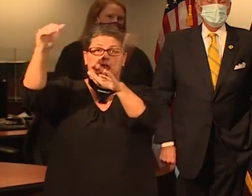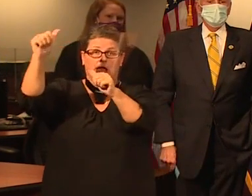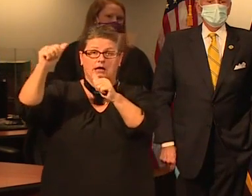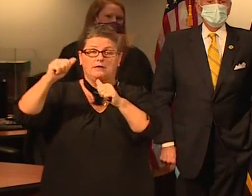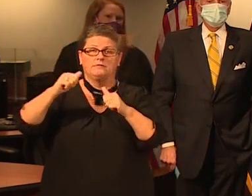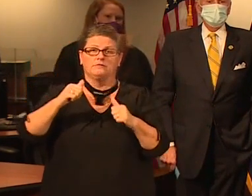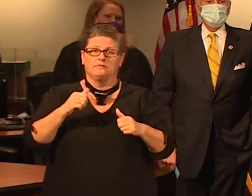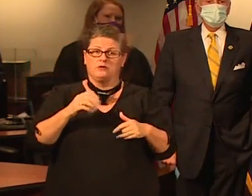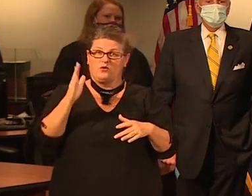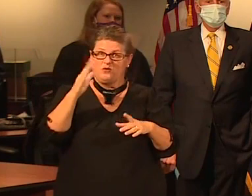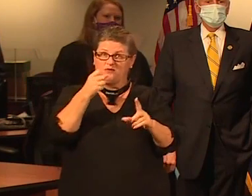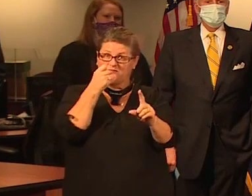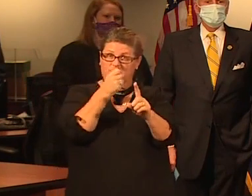PROCESS ACROSS THE STATE.